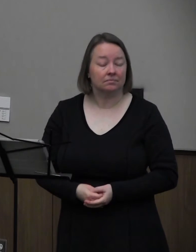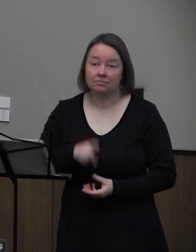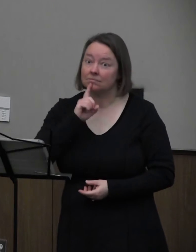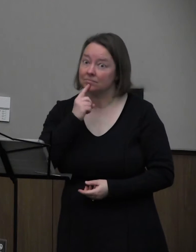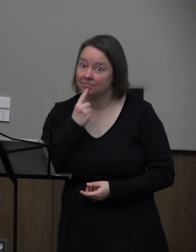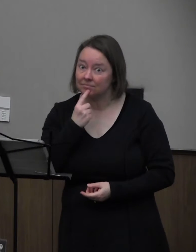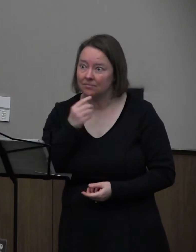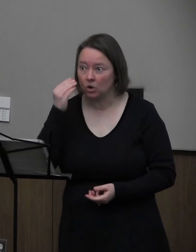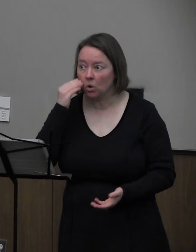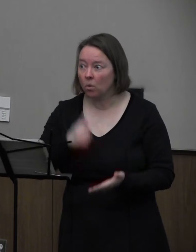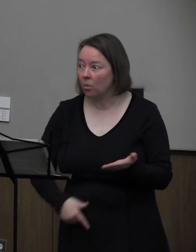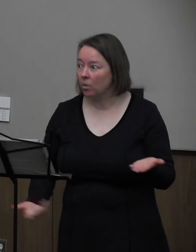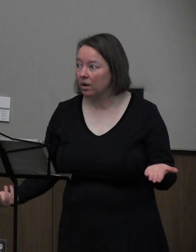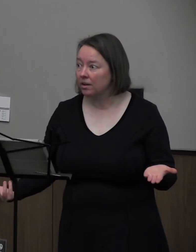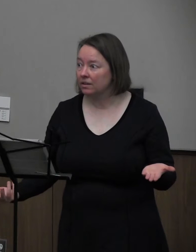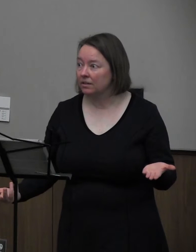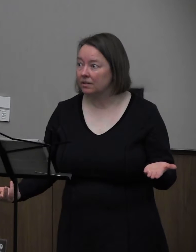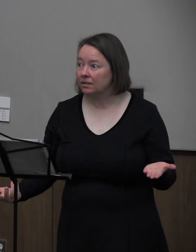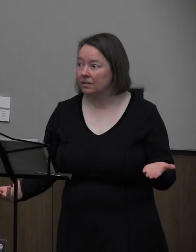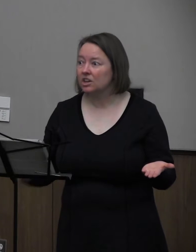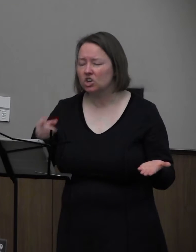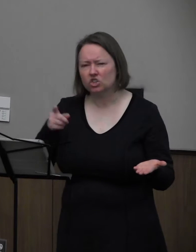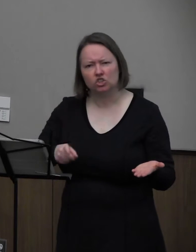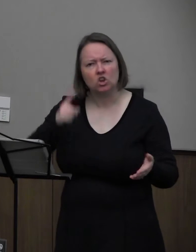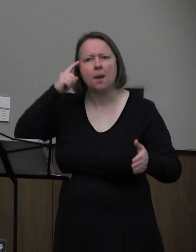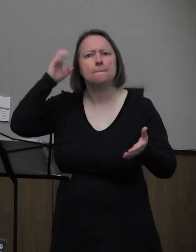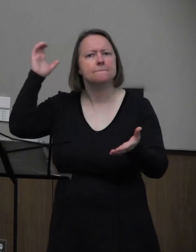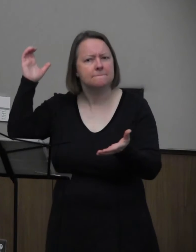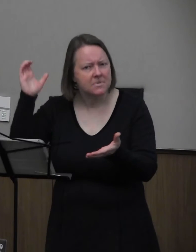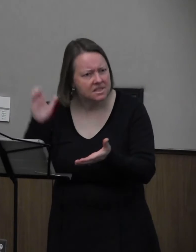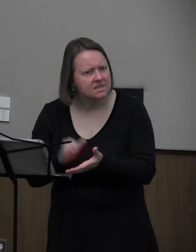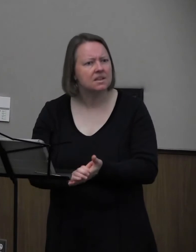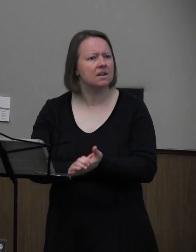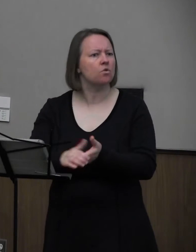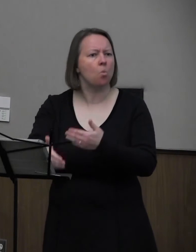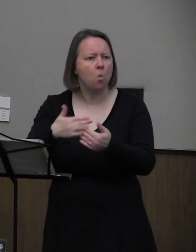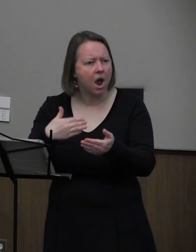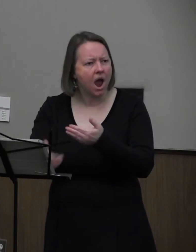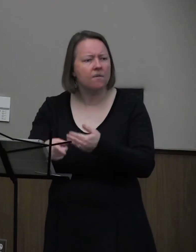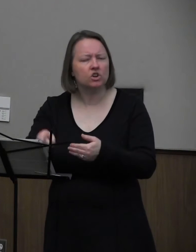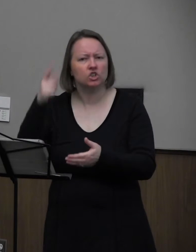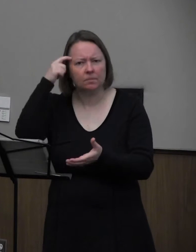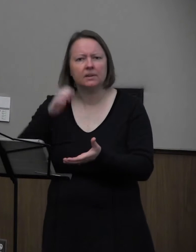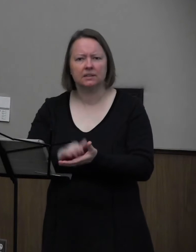But you know what, she was a firm believer in whatever she believed.